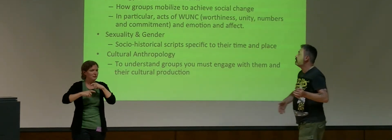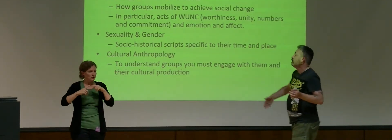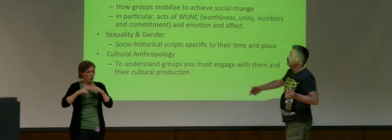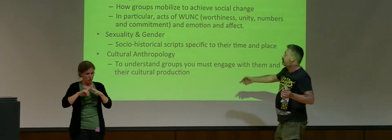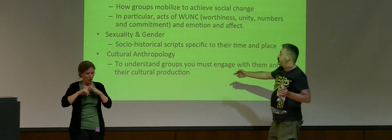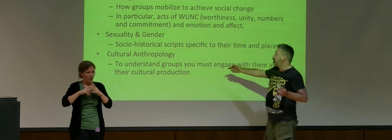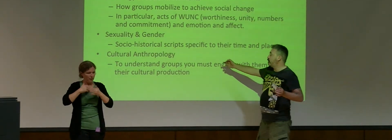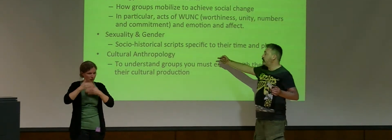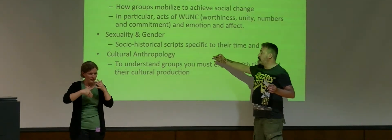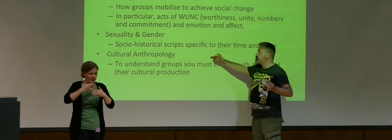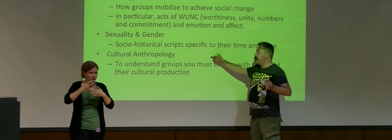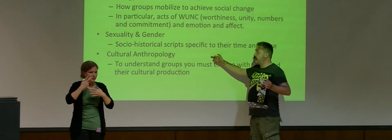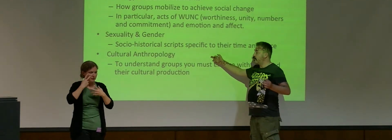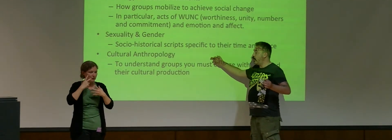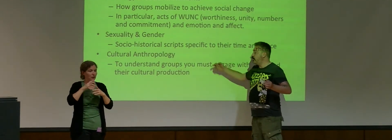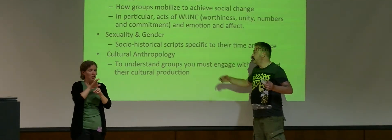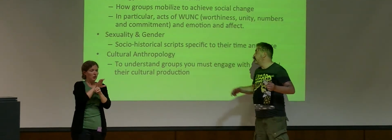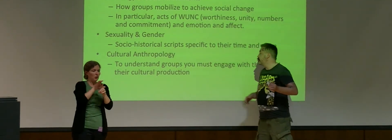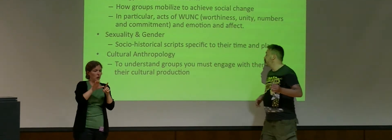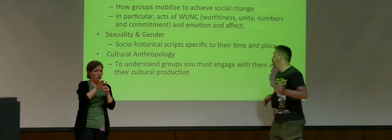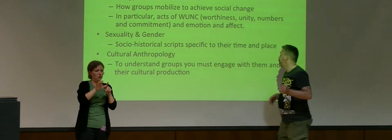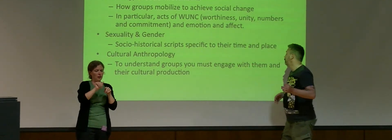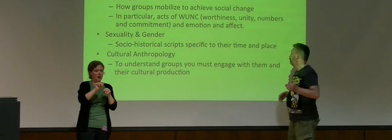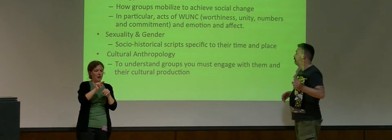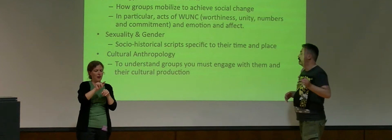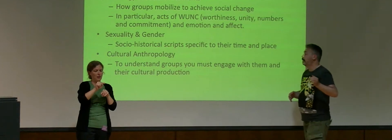This is where cultural anthropology comes in